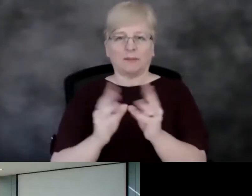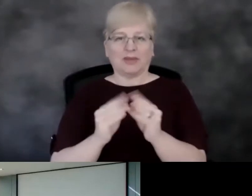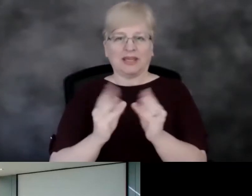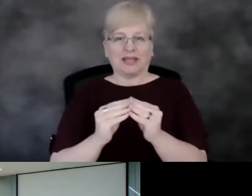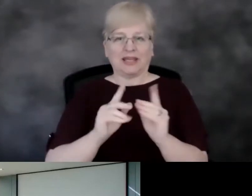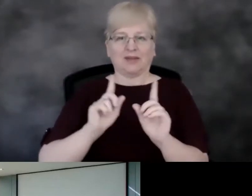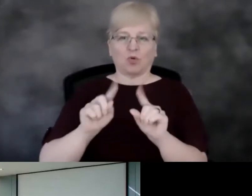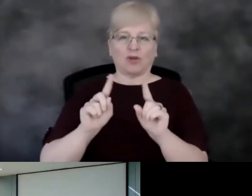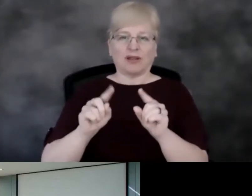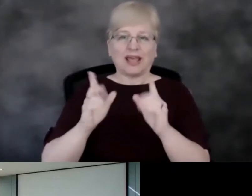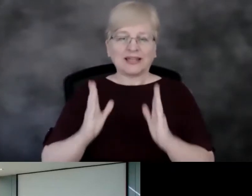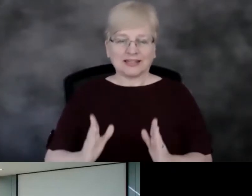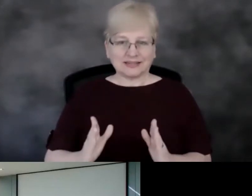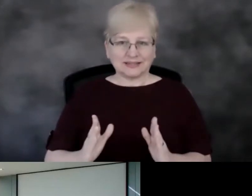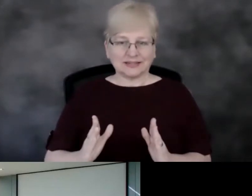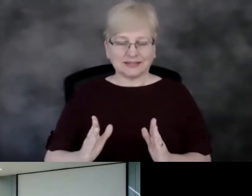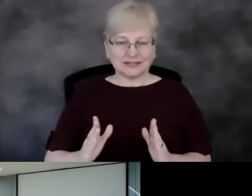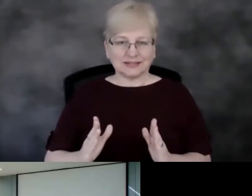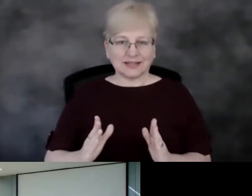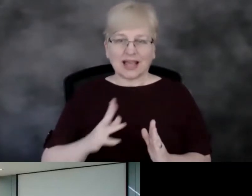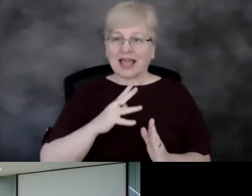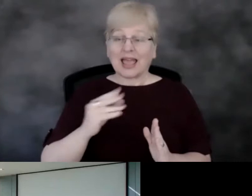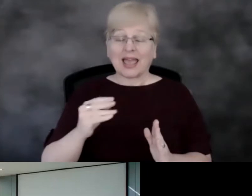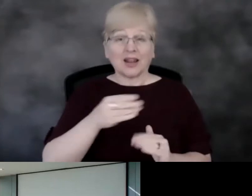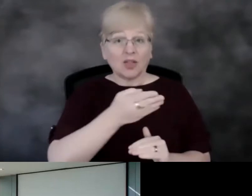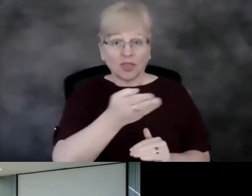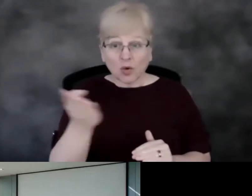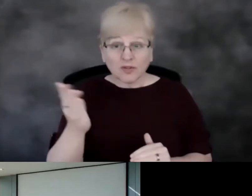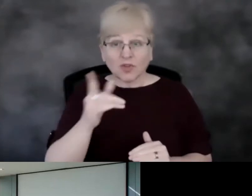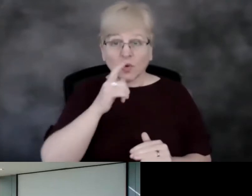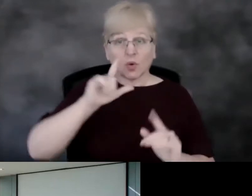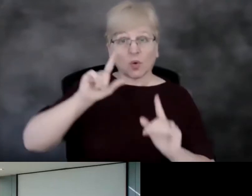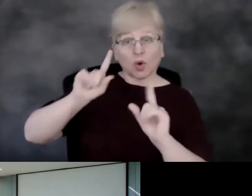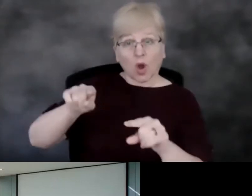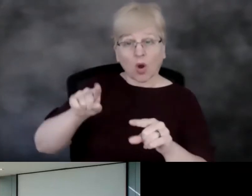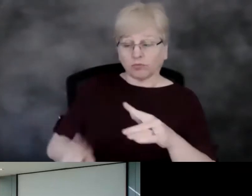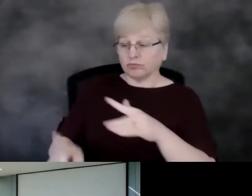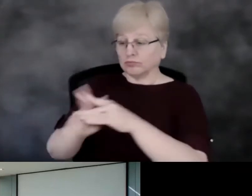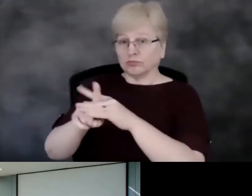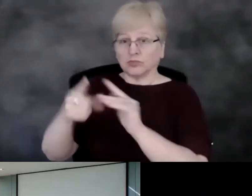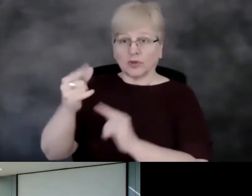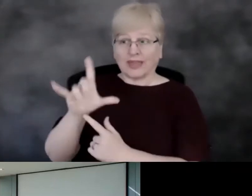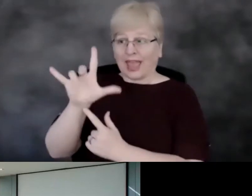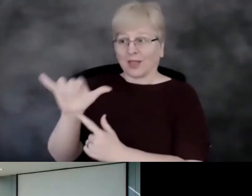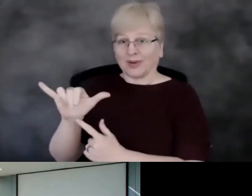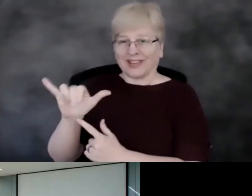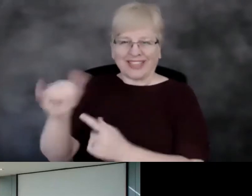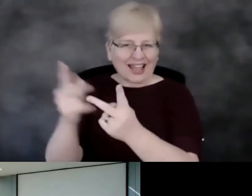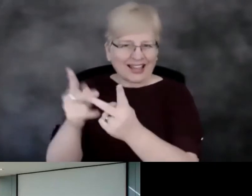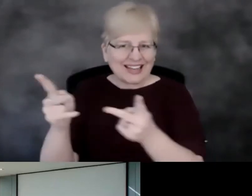16:03:11 and how those of you who go to the gallery, a destination on the virtual meeting